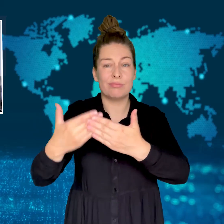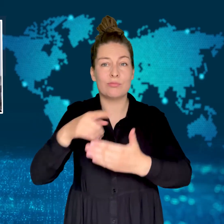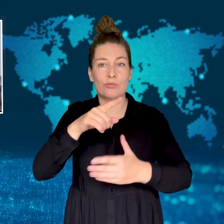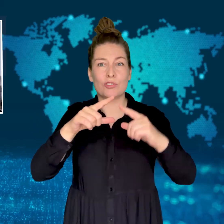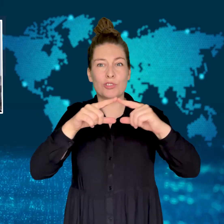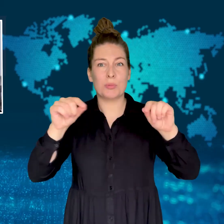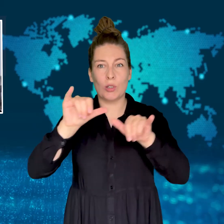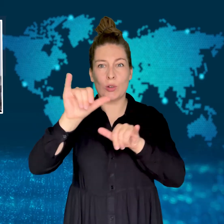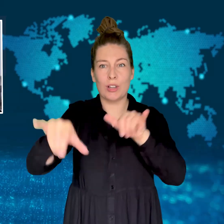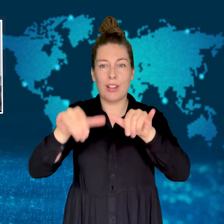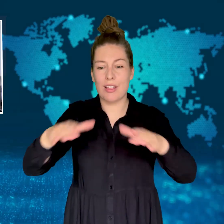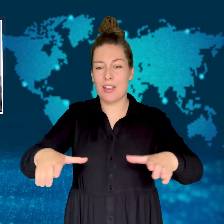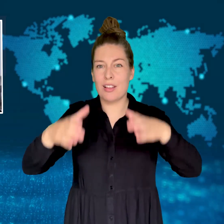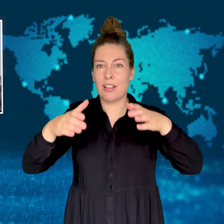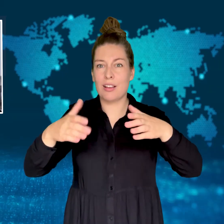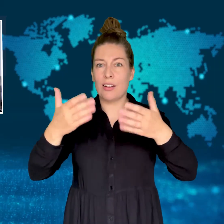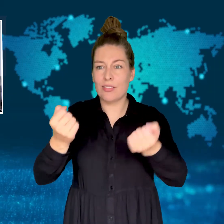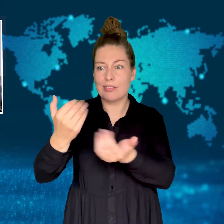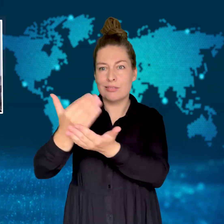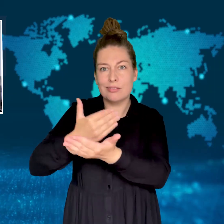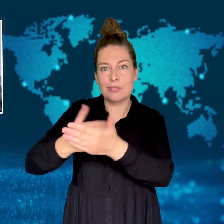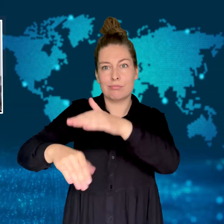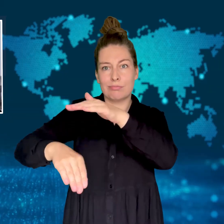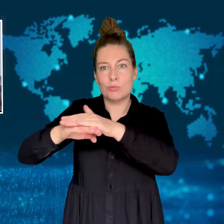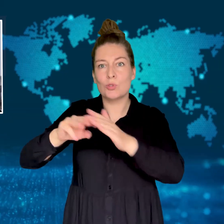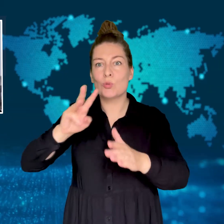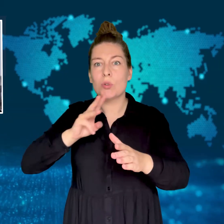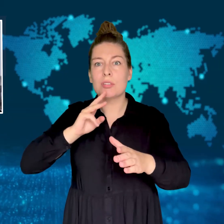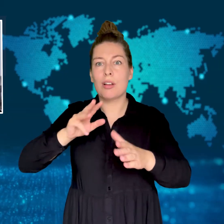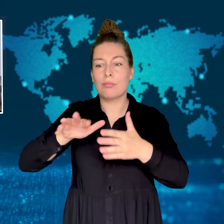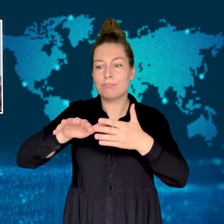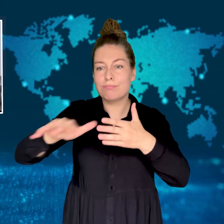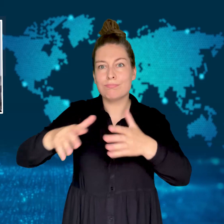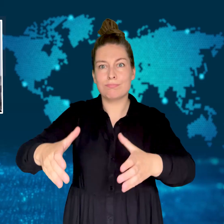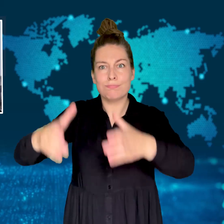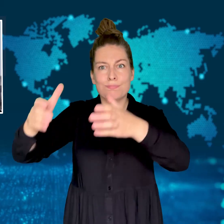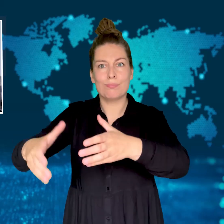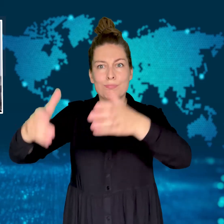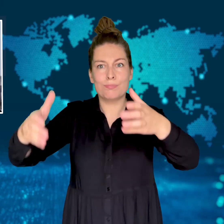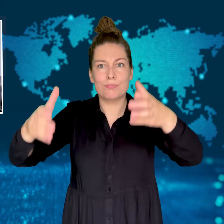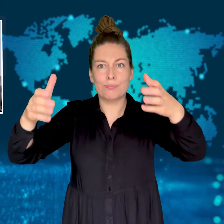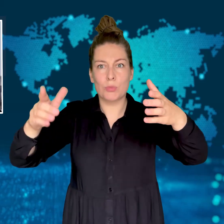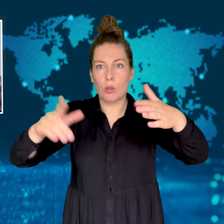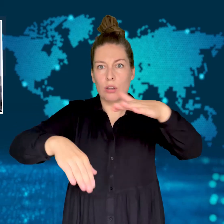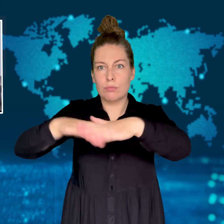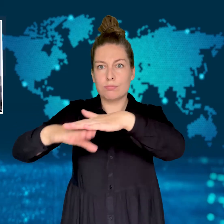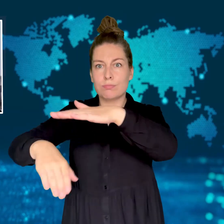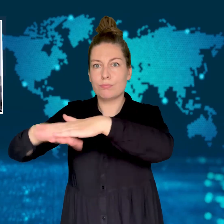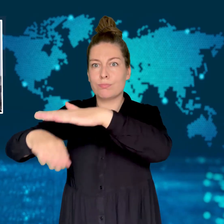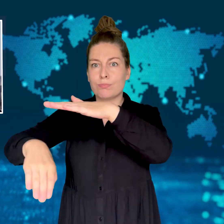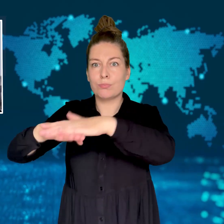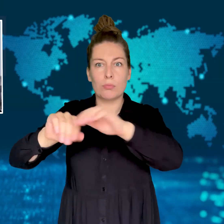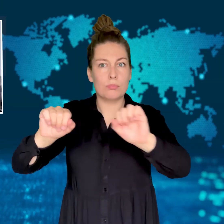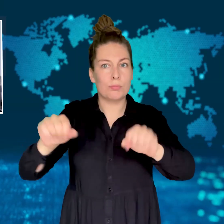The plant has run out of storage space for its water.